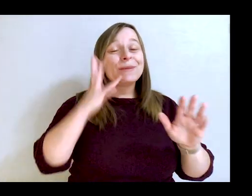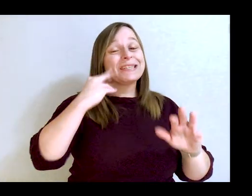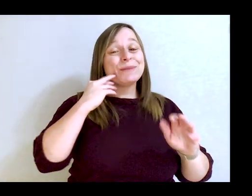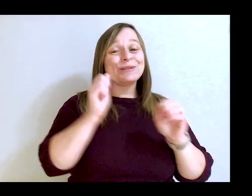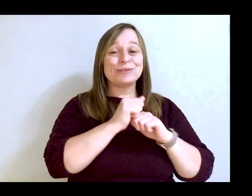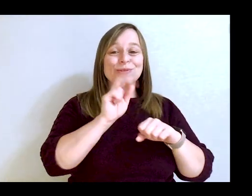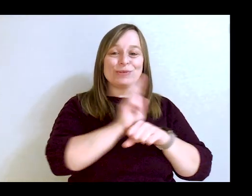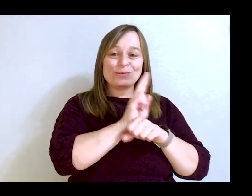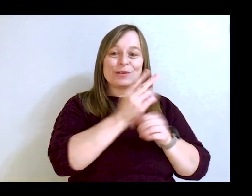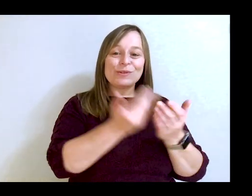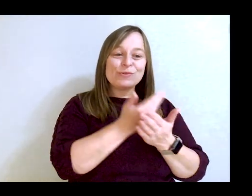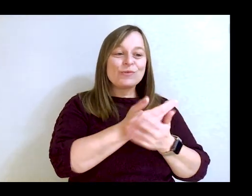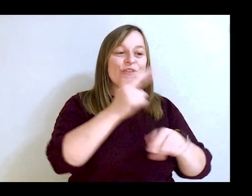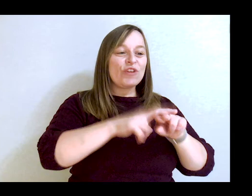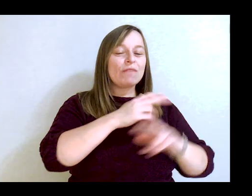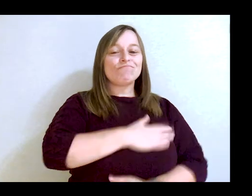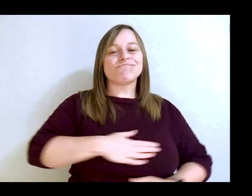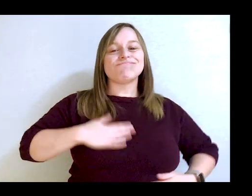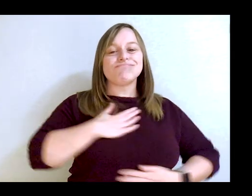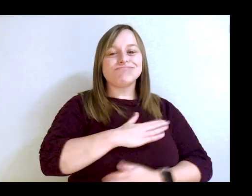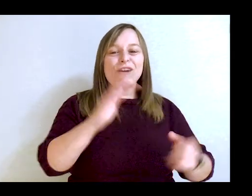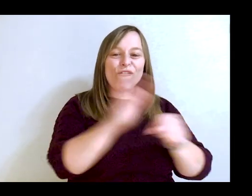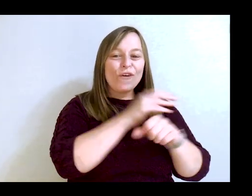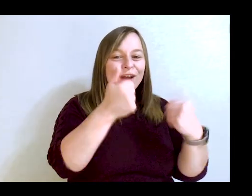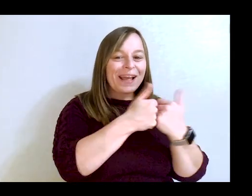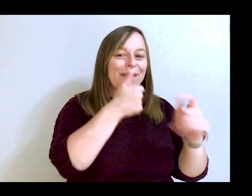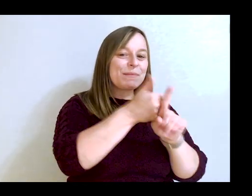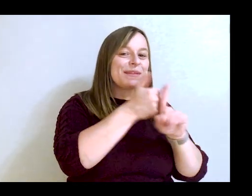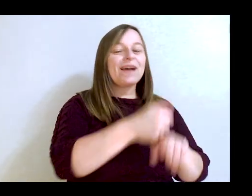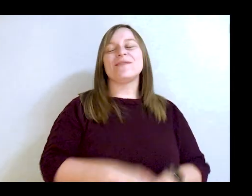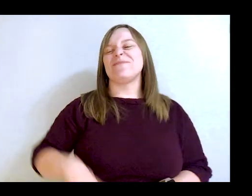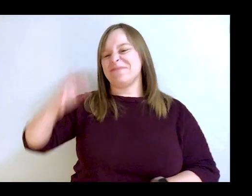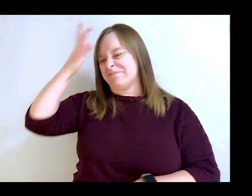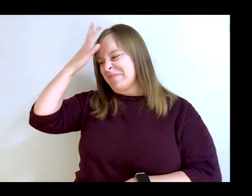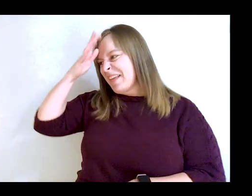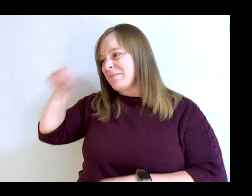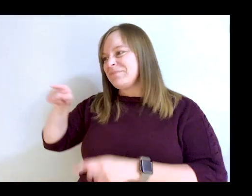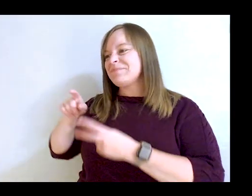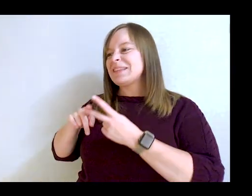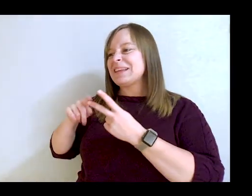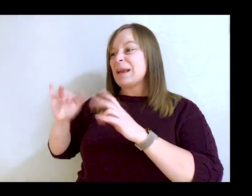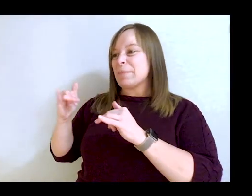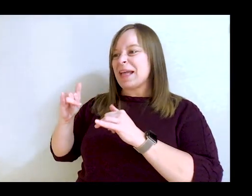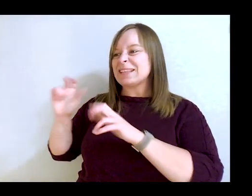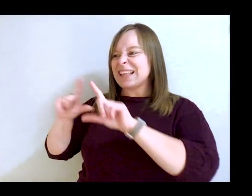chair, he was able to enjoy that entire game. R: Yeah. So he plays in in this league.